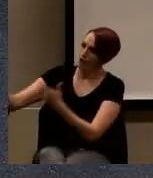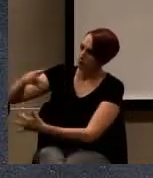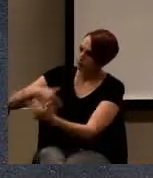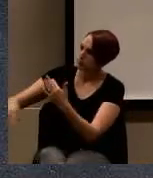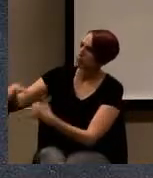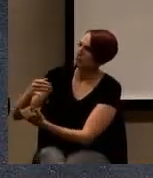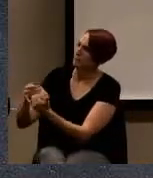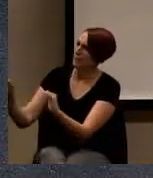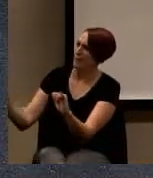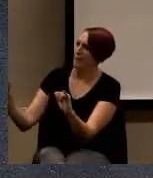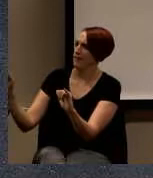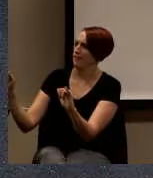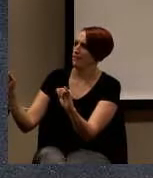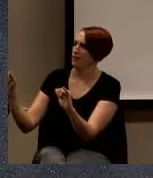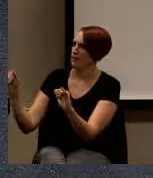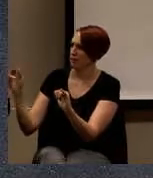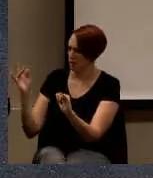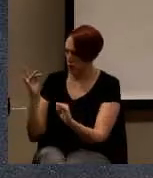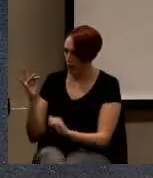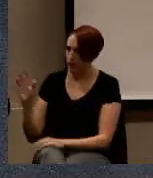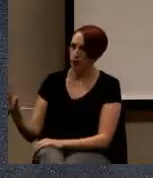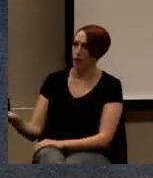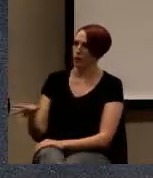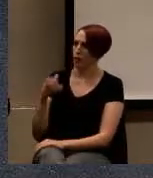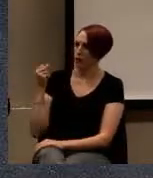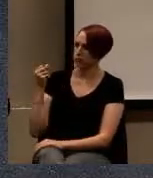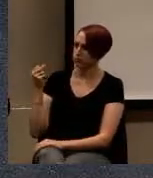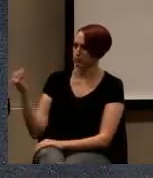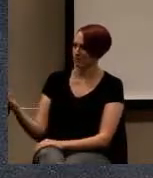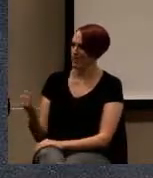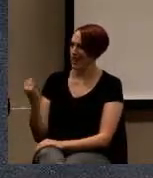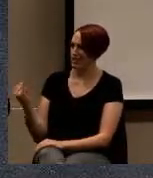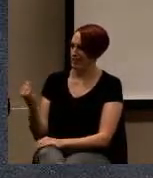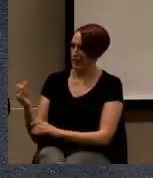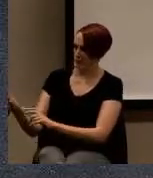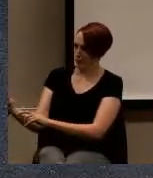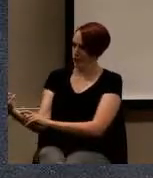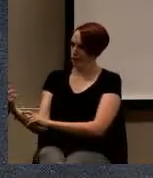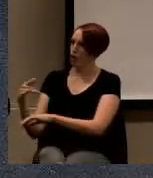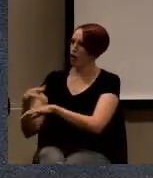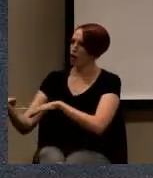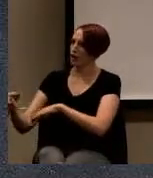So, why would we want to put people in that situation earlier than they should be or need to be?